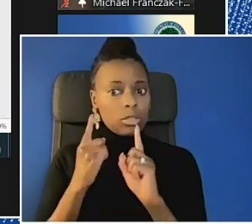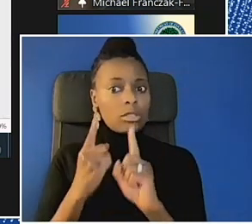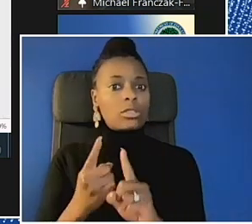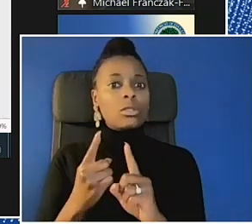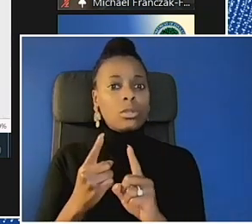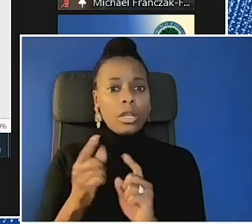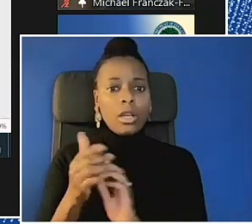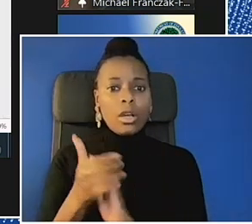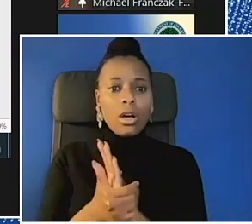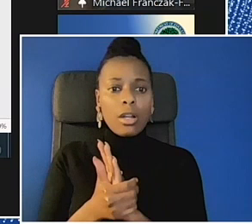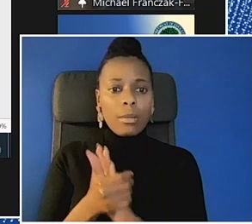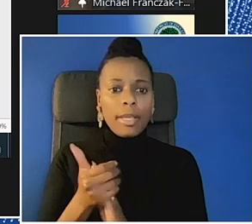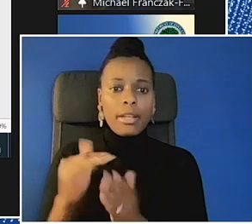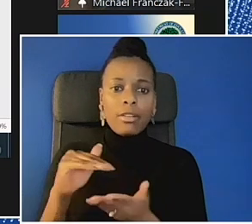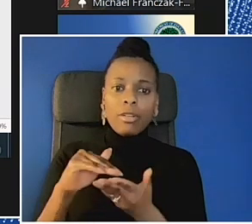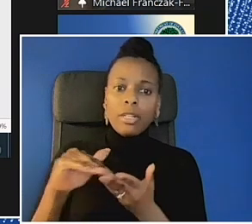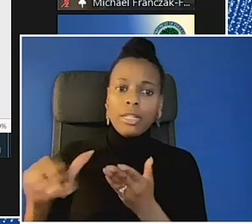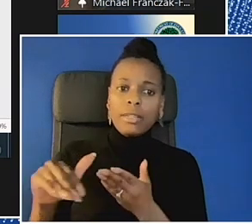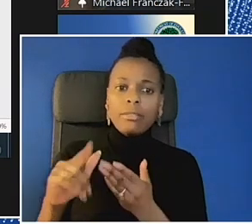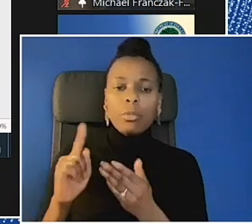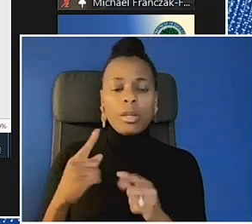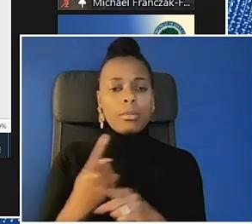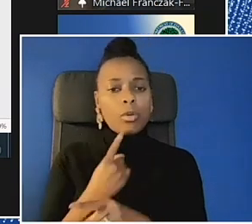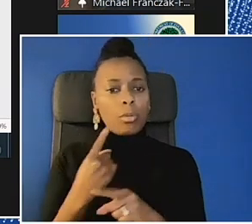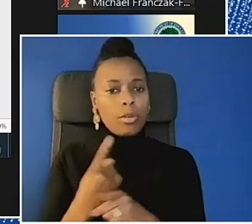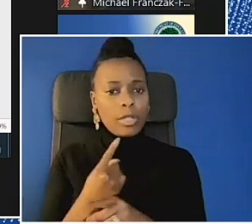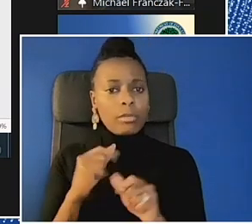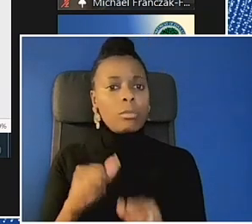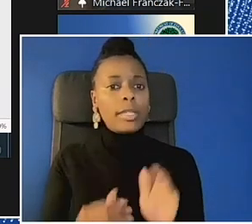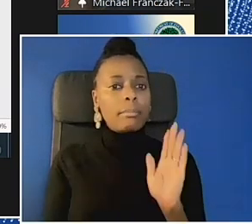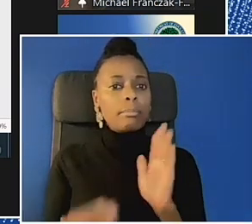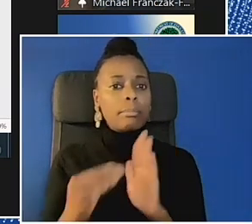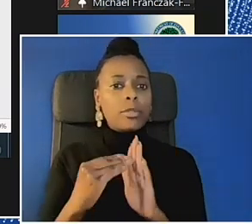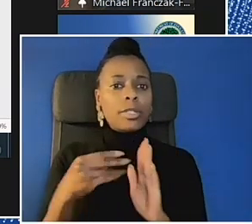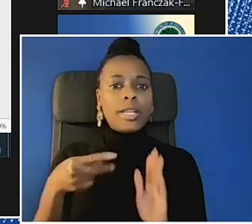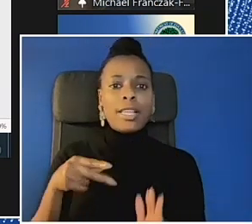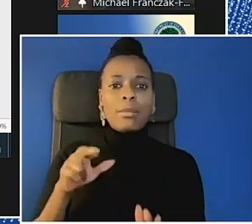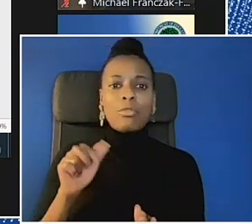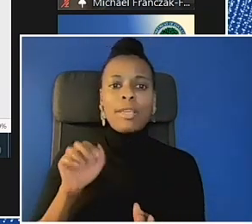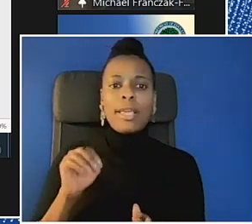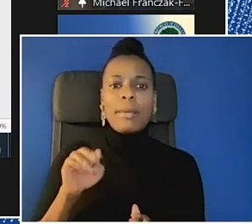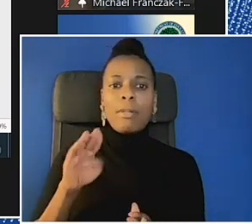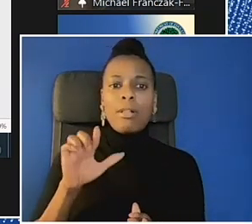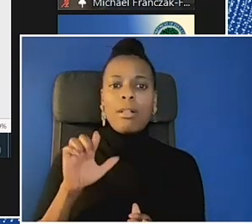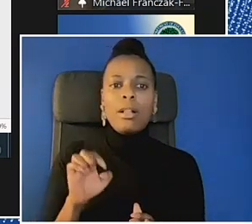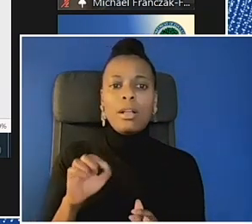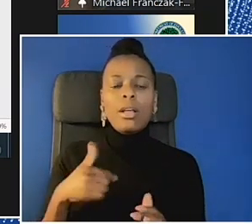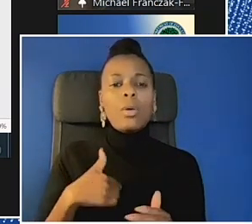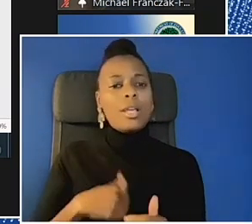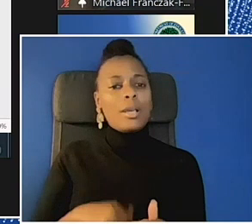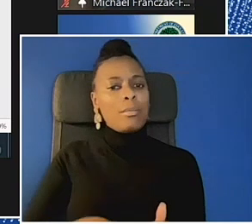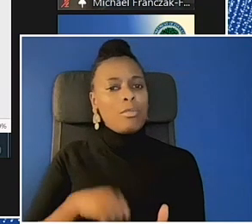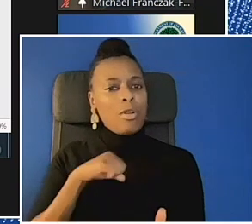specify this in the preamble. We are proud of our work on the matches for total Permanent Disability Match and for